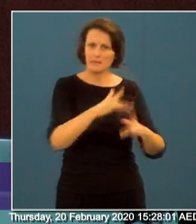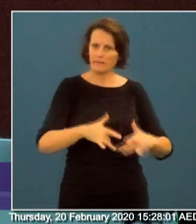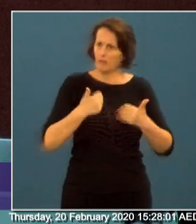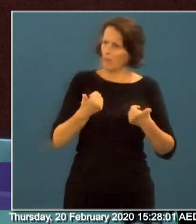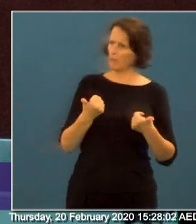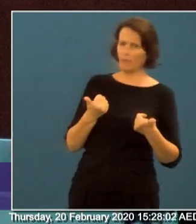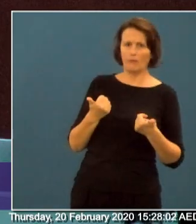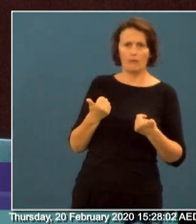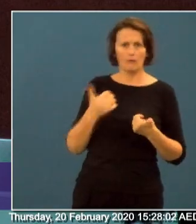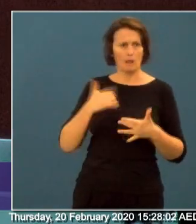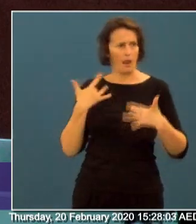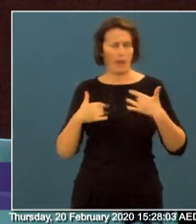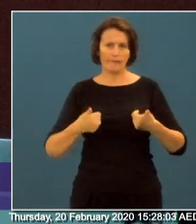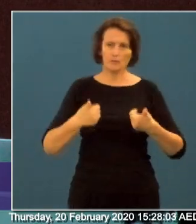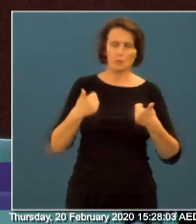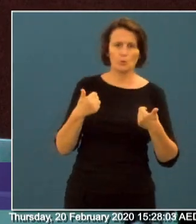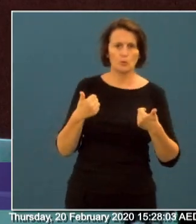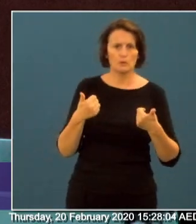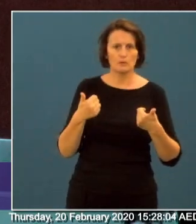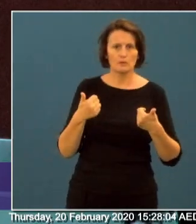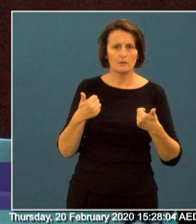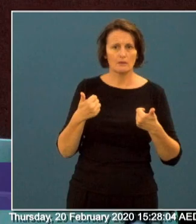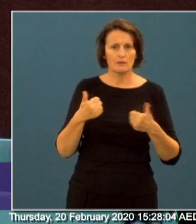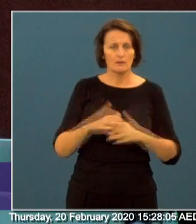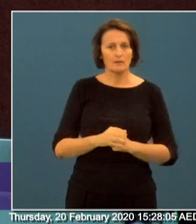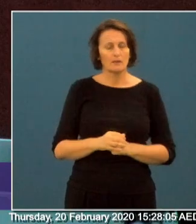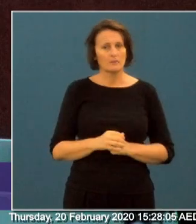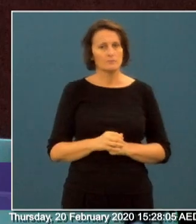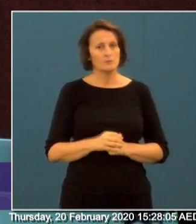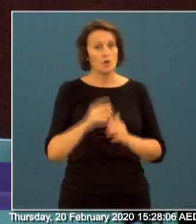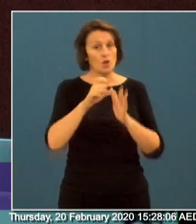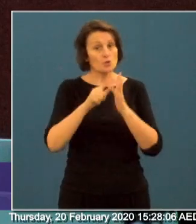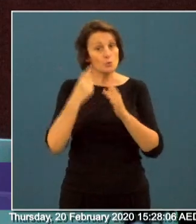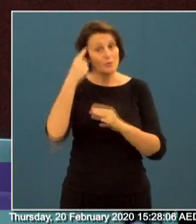I mean, should we believe that is something that's unconscious in health professionals?